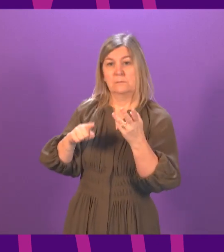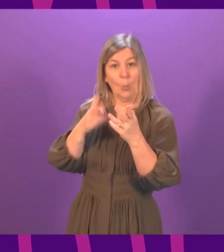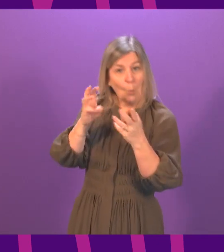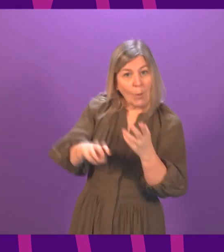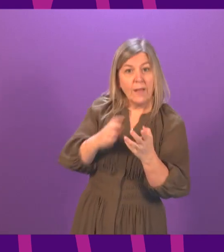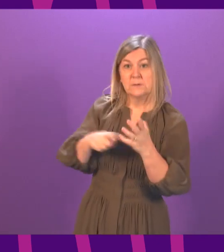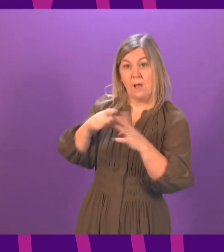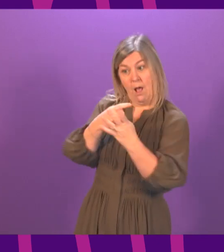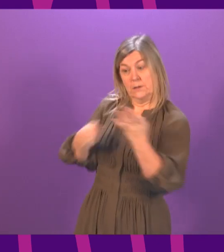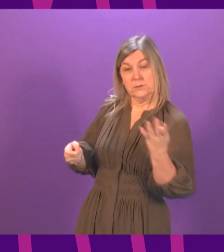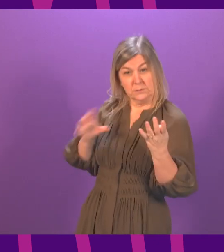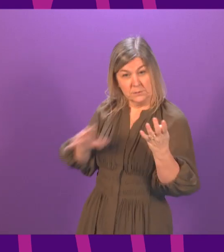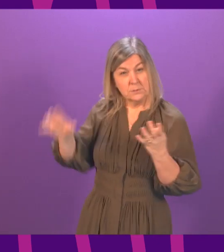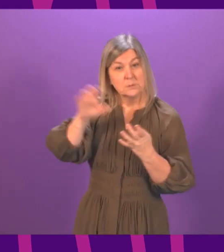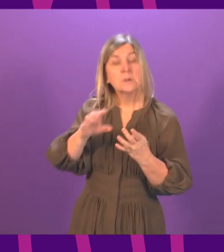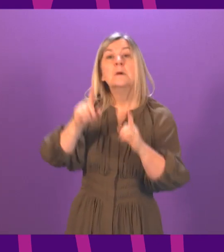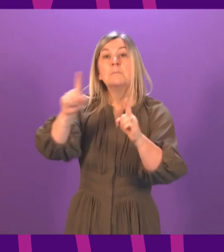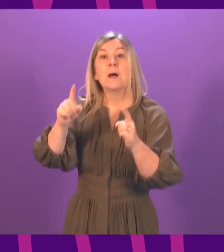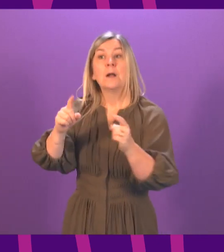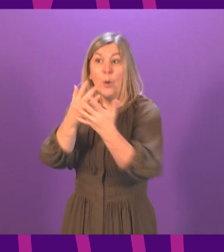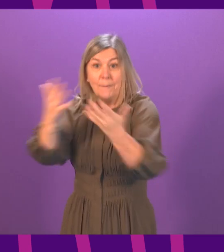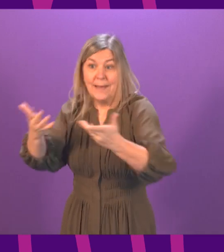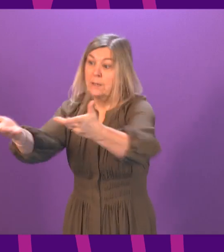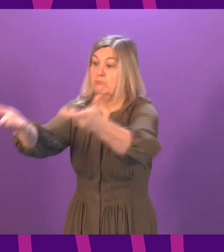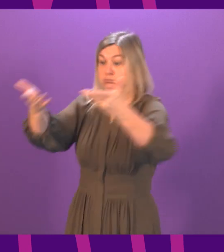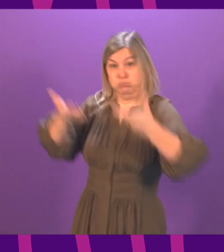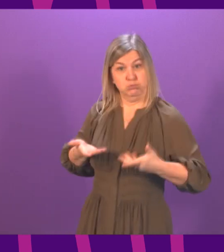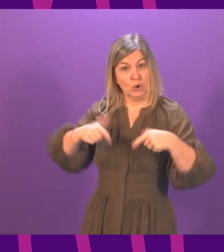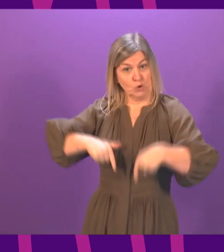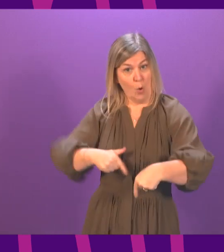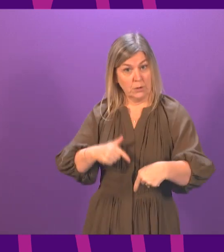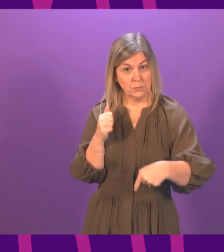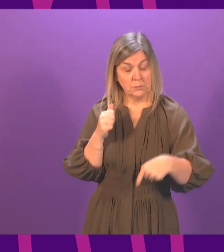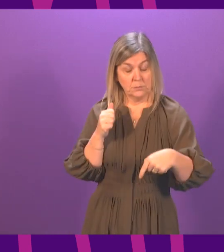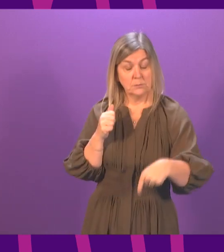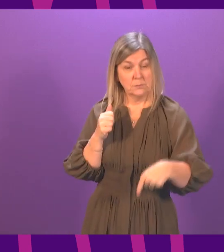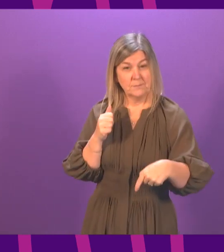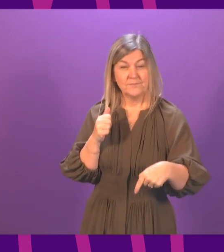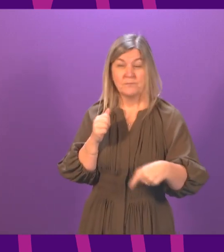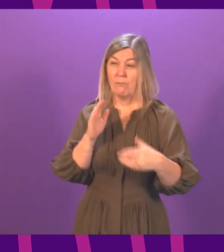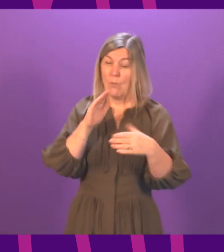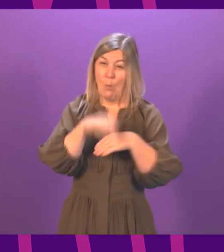doses that have come into Scotland so far, way more than half are already in the arms of people,